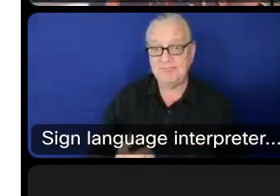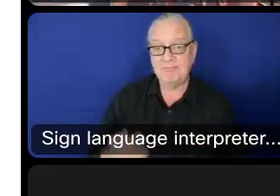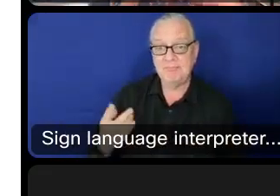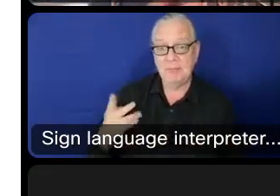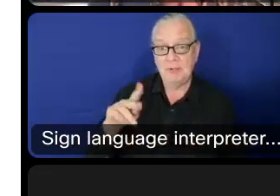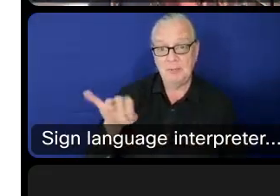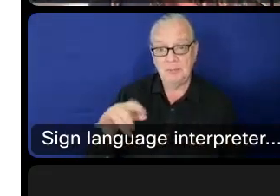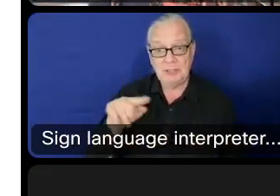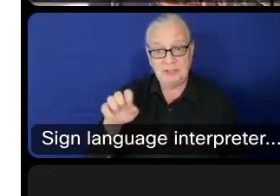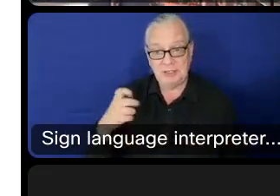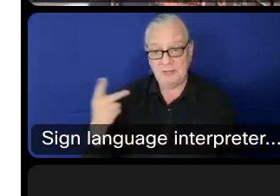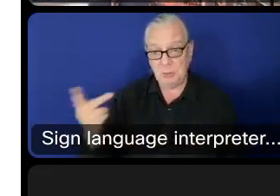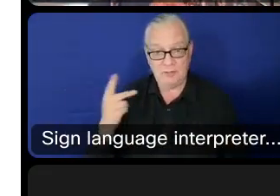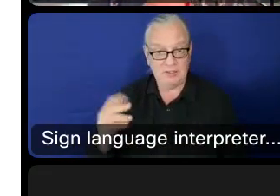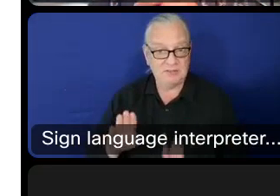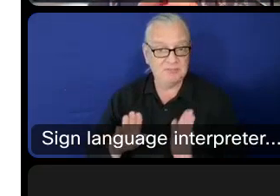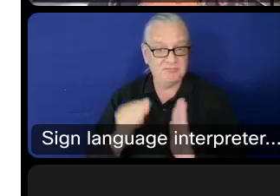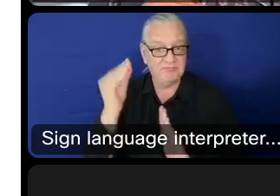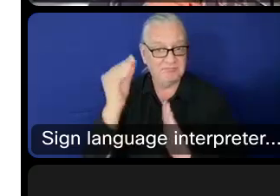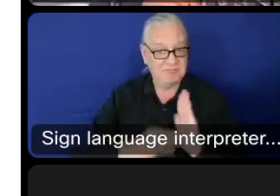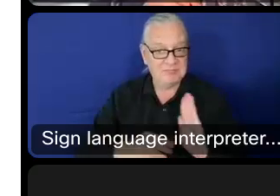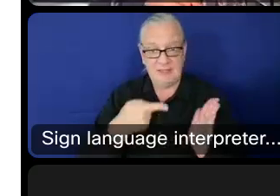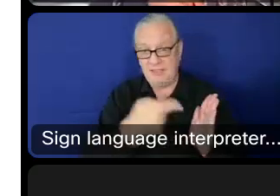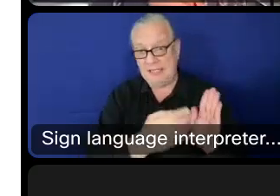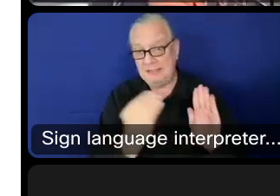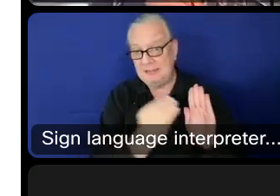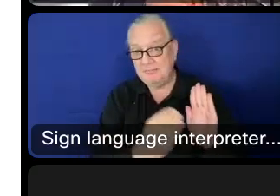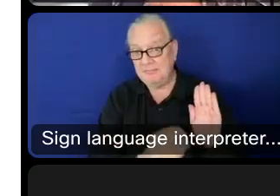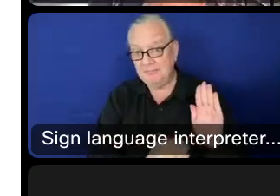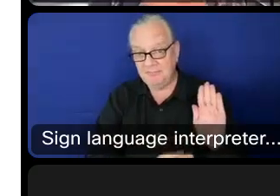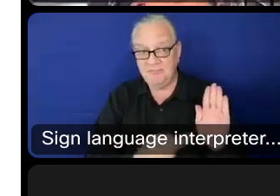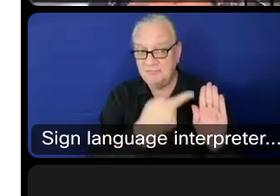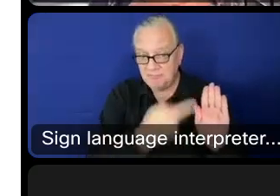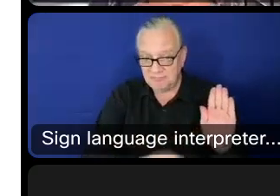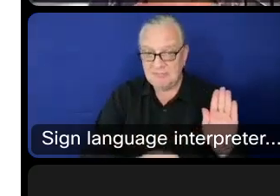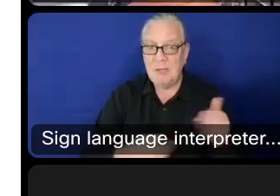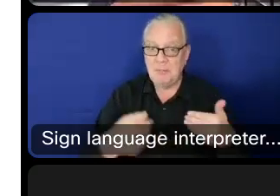put this document together, so that you have very specific